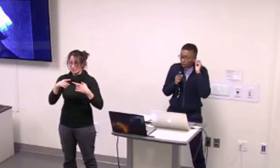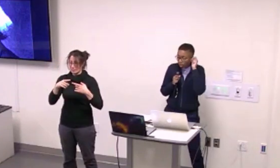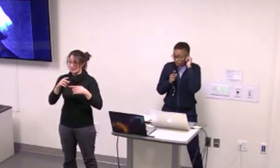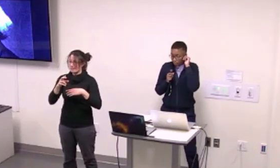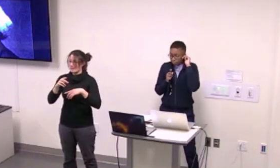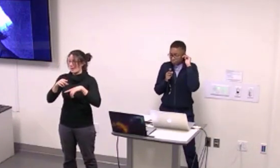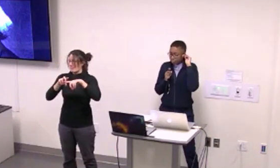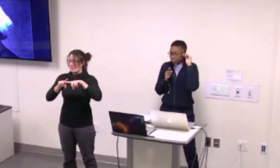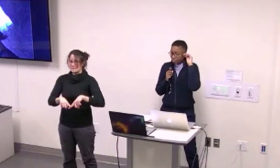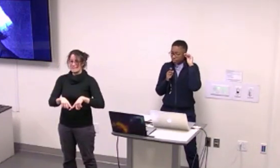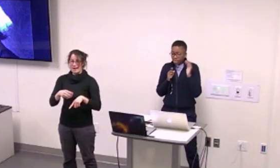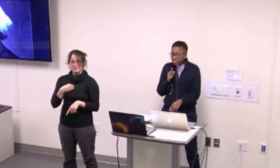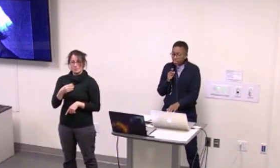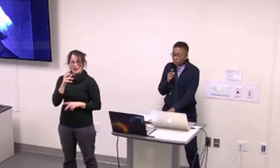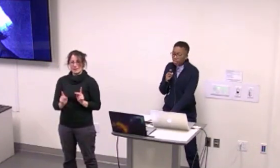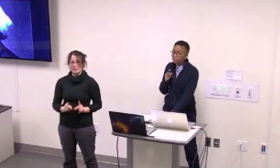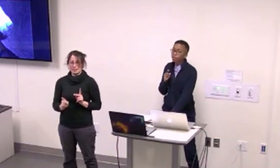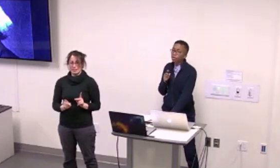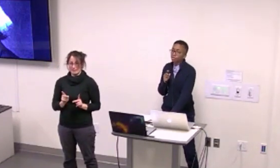And this is really important, right?